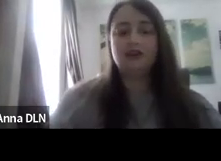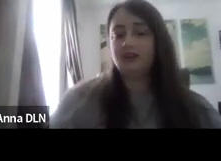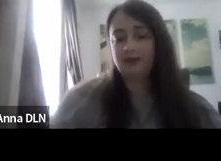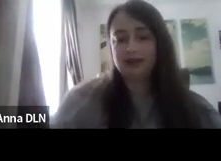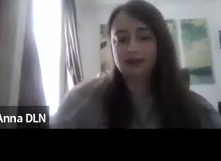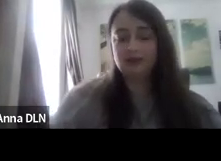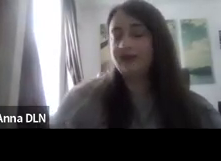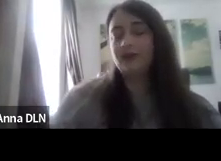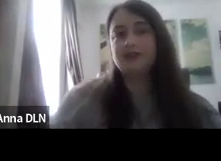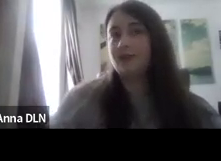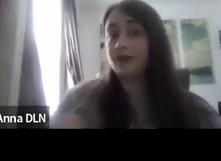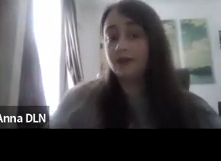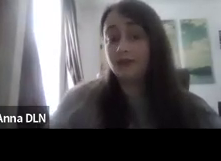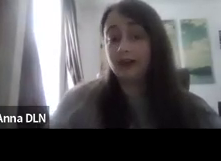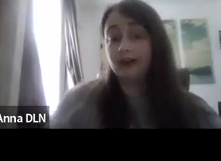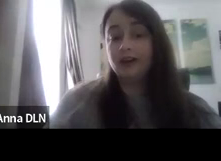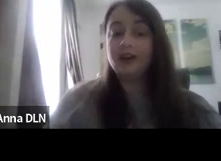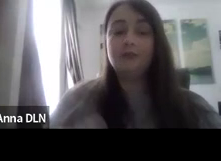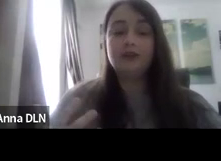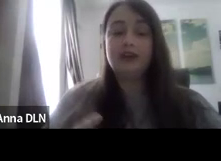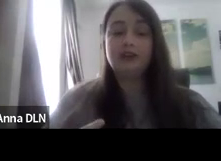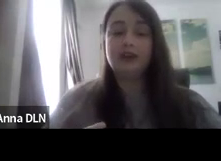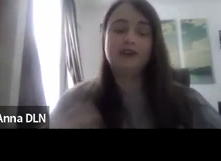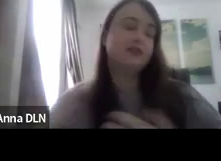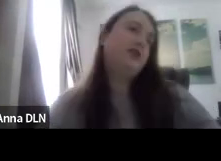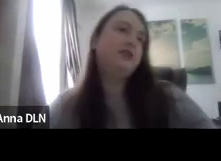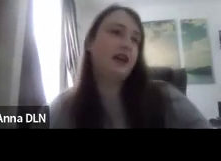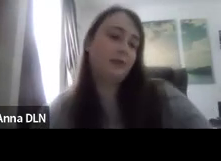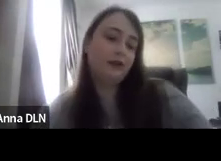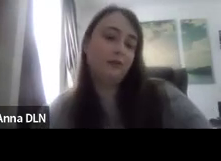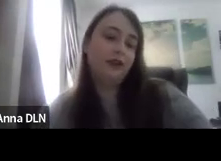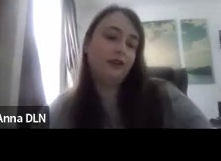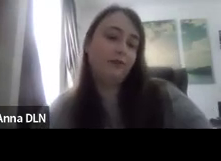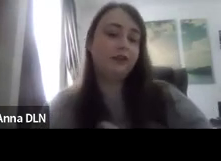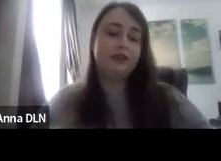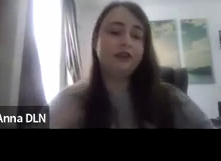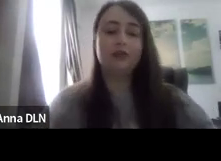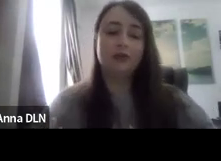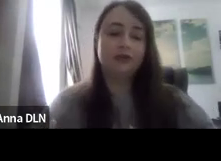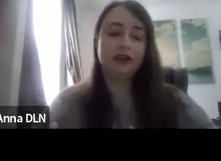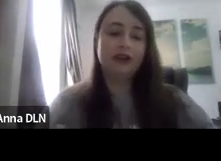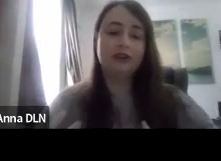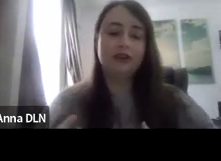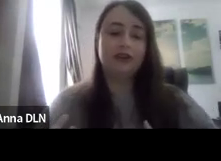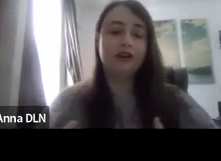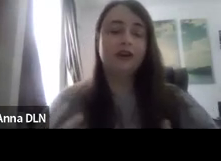changing a timed essay to a take-home exam is often fine, but changing a translation exam might not be because testing your memory is a...